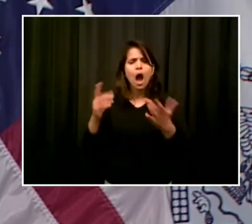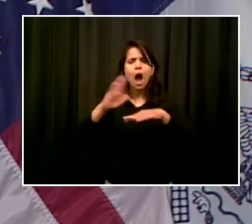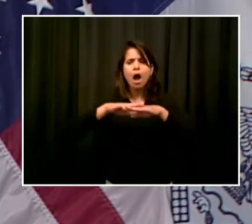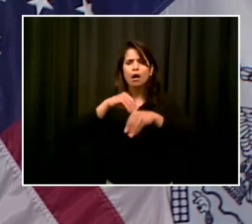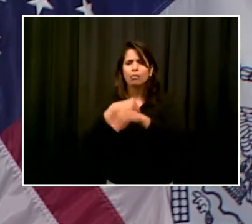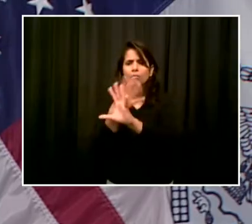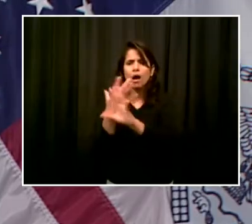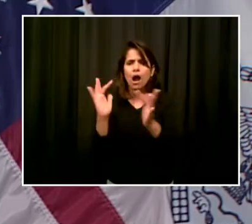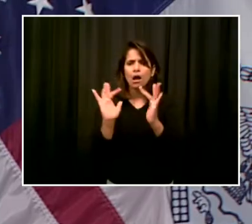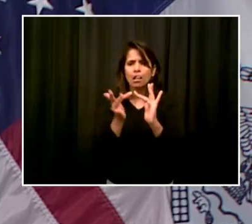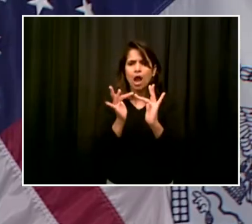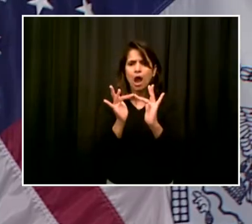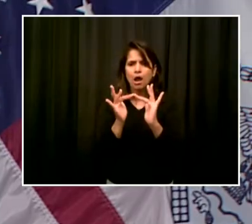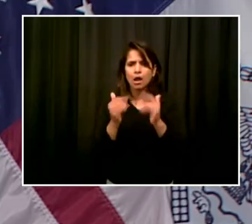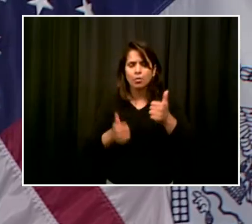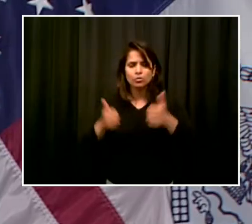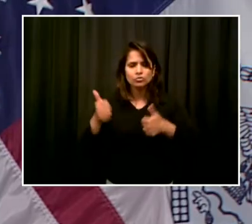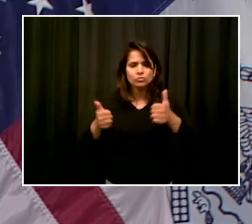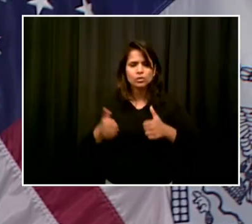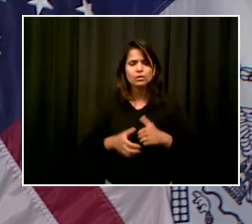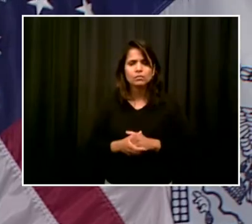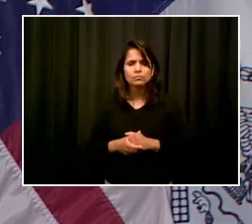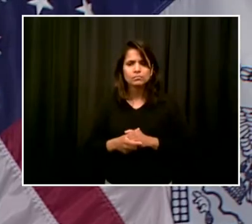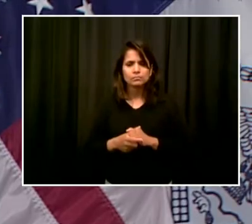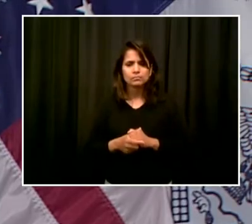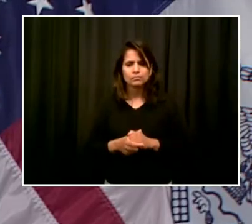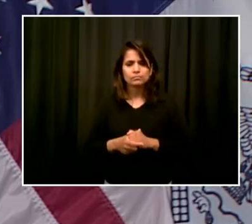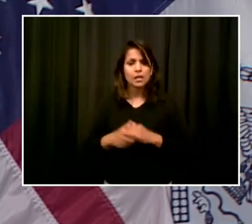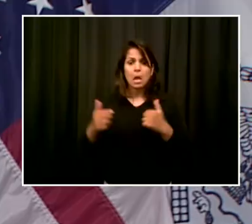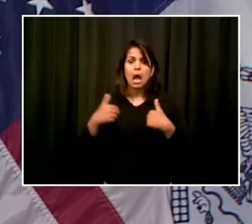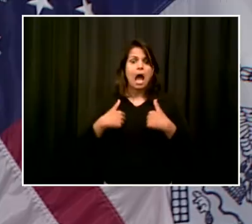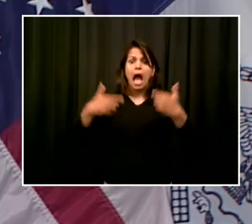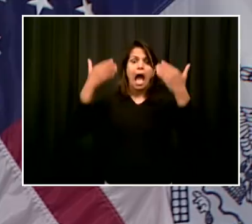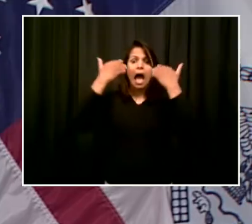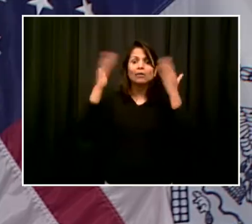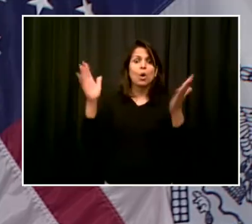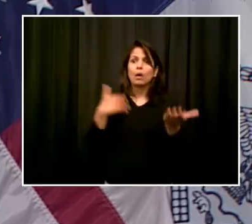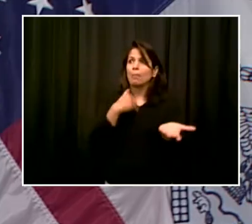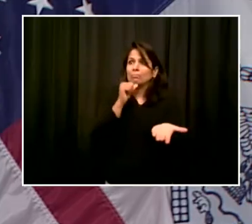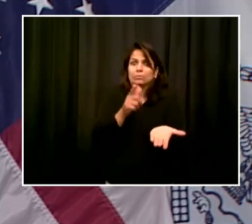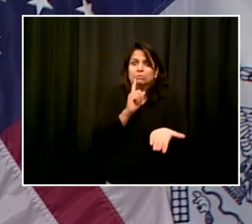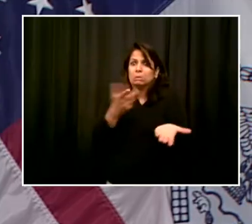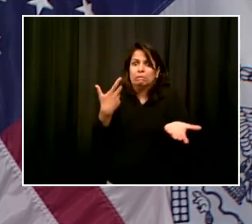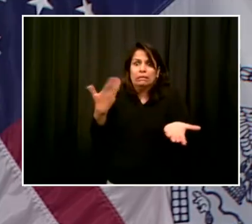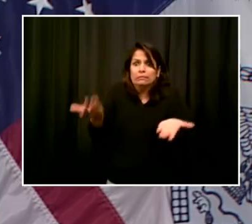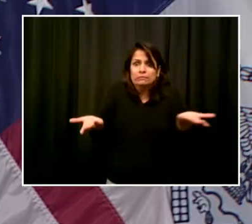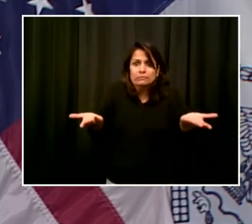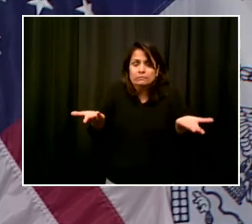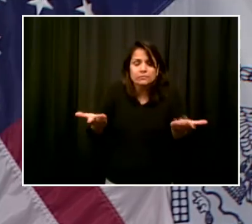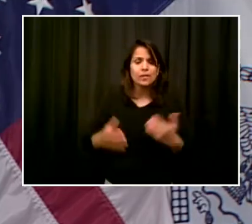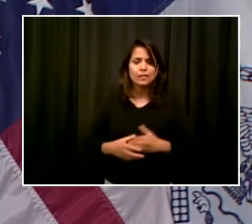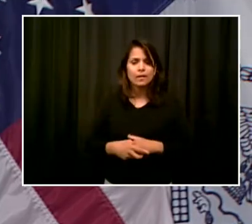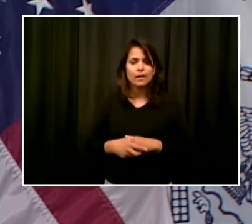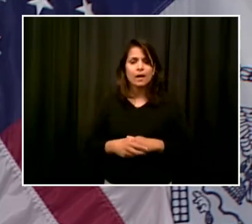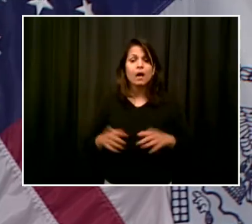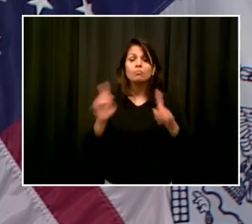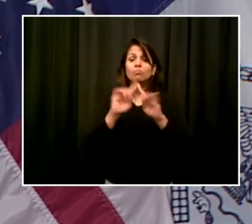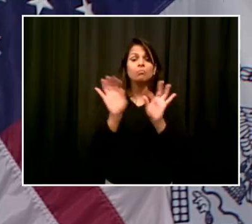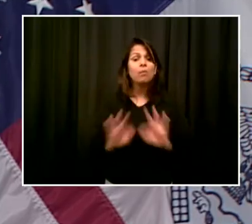MORE OF A KEYNOTE REMARK THEN